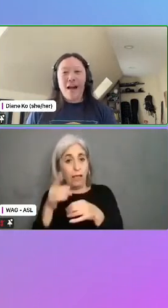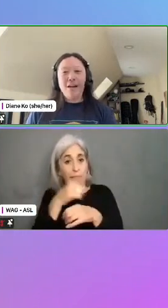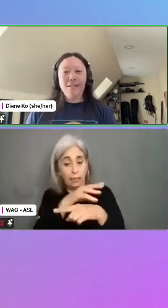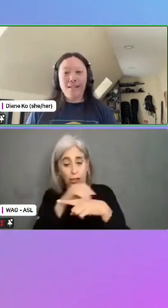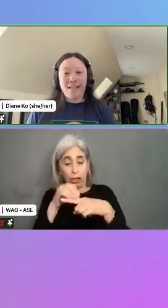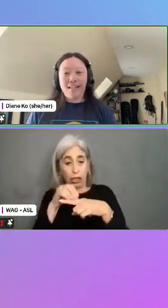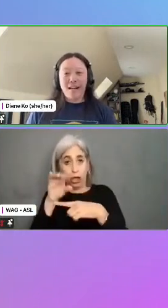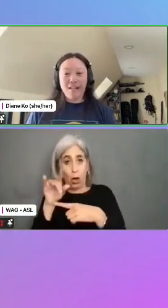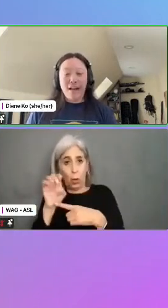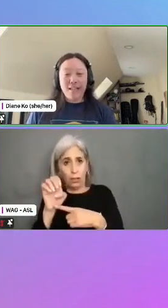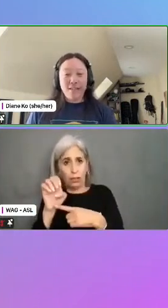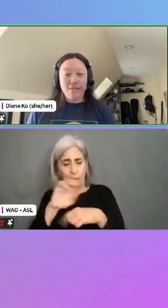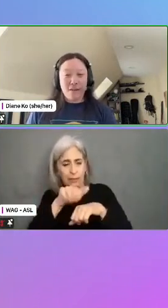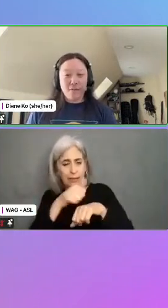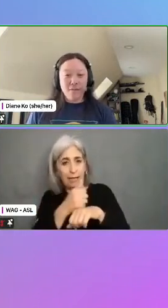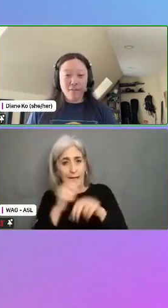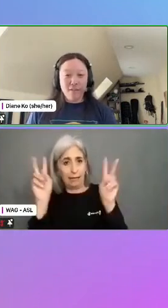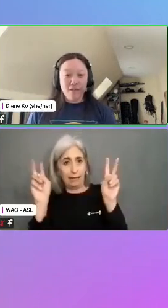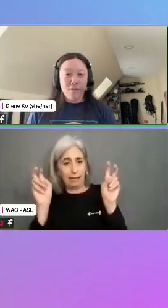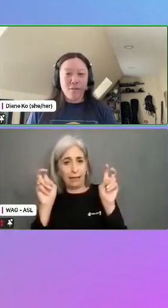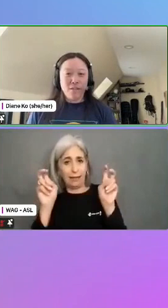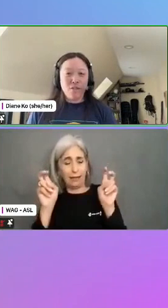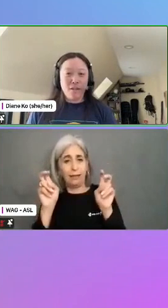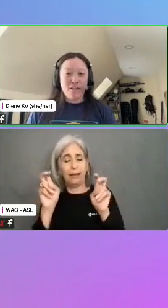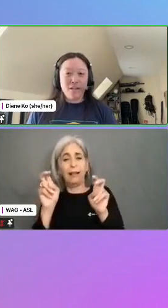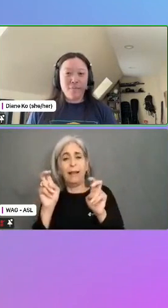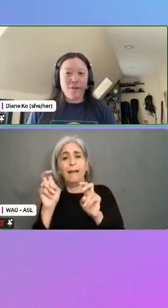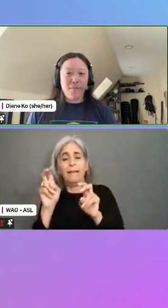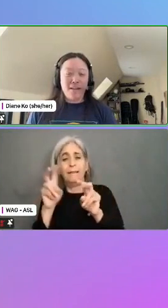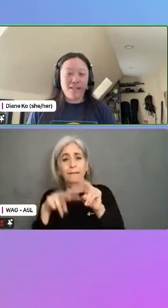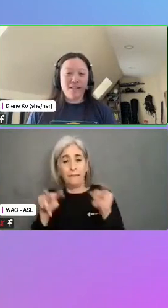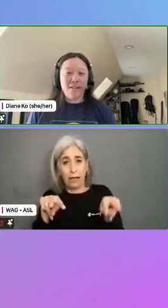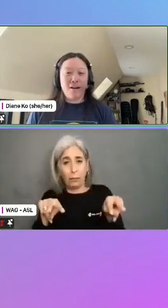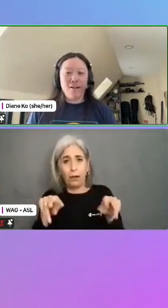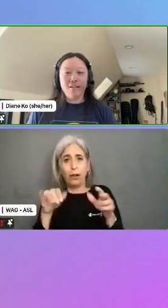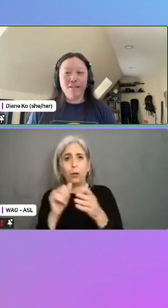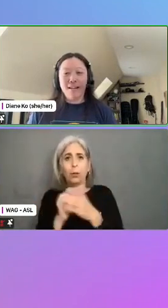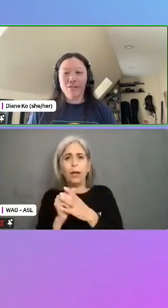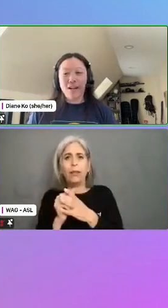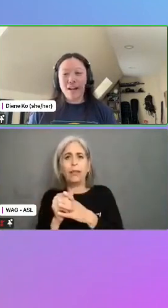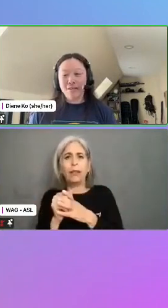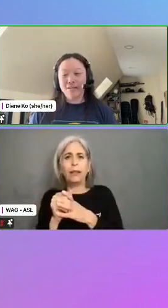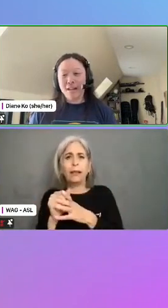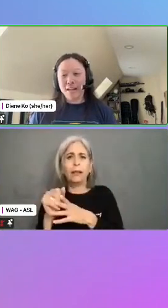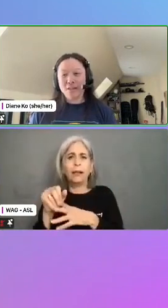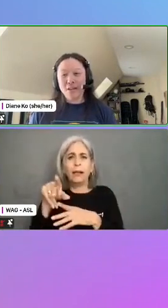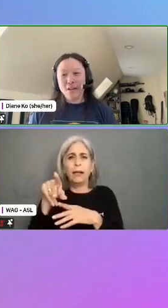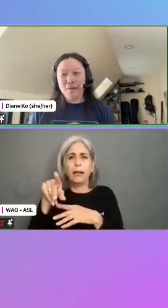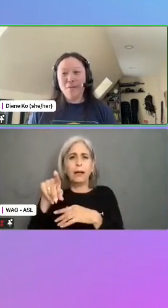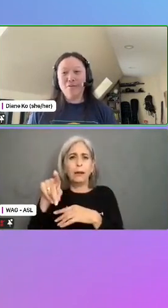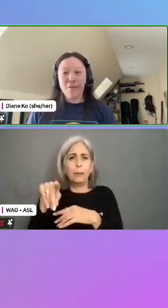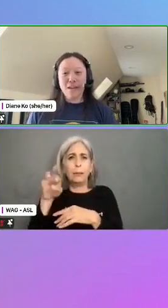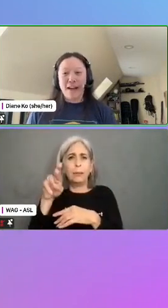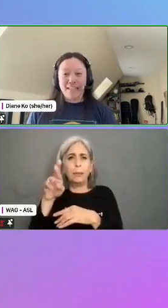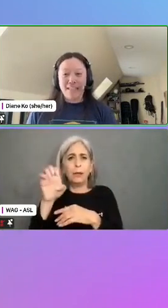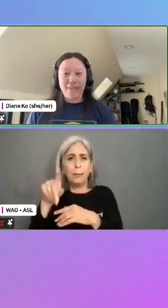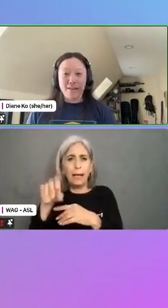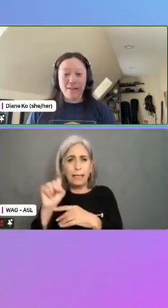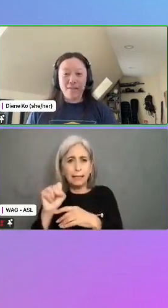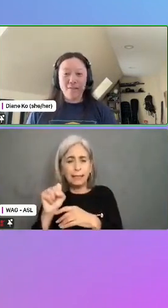philosophy, but it may be useful in cases where you may not be able to access an element otherwise period all of that for a basic sign up form. Even banded here is exhausted. Flopped over on his side with his feet floating in